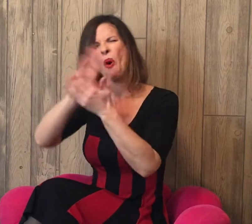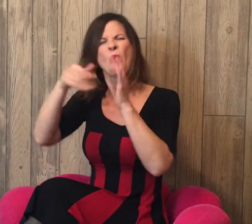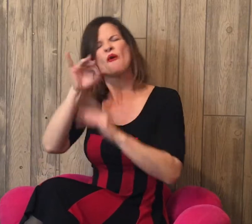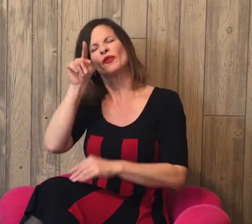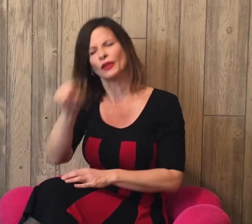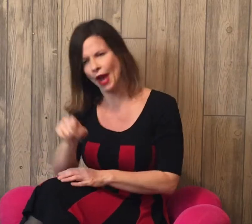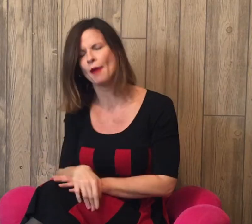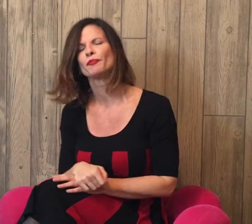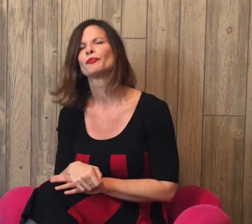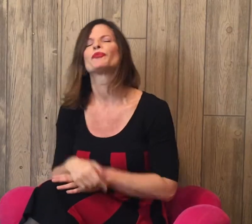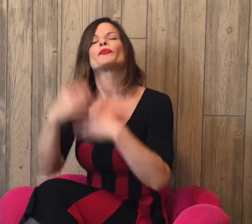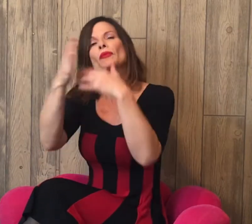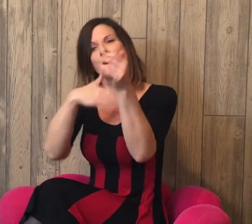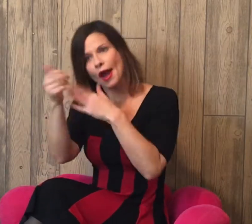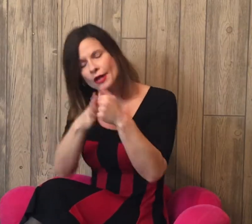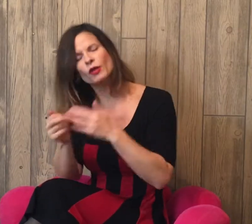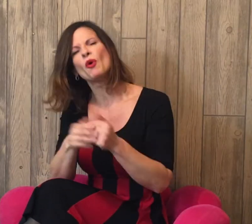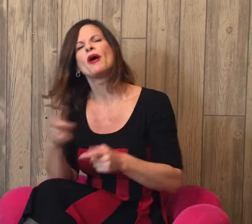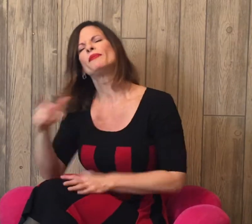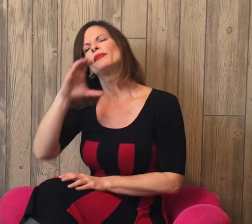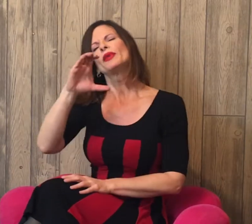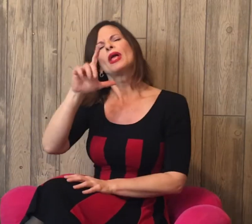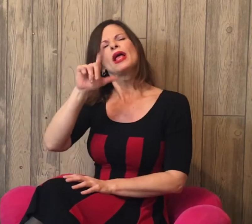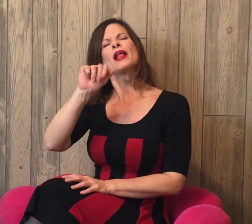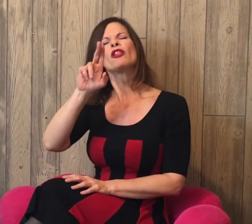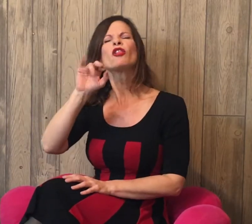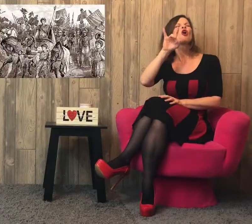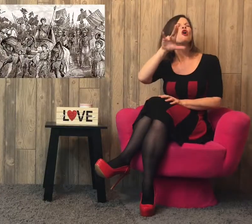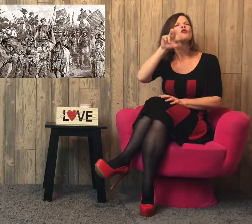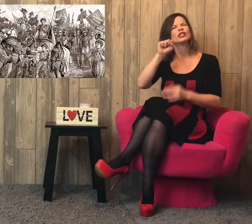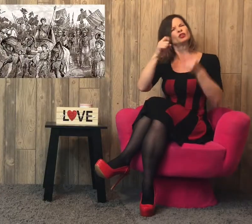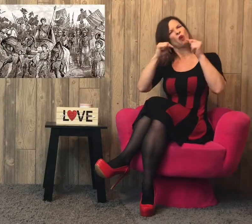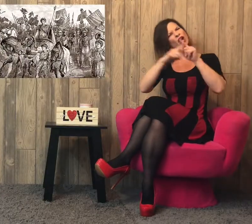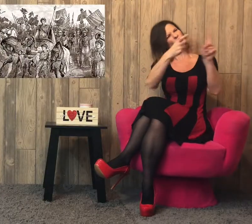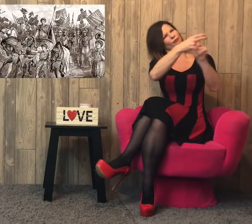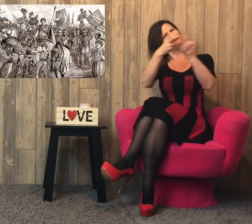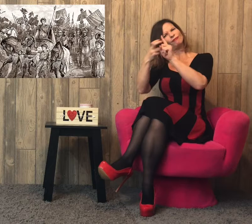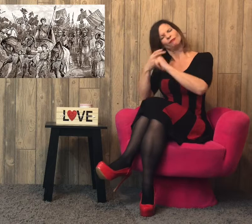The list goes on of the horrendous things he'd done. Anyway,